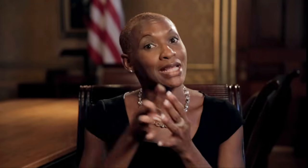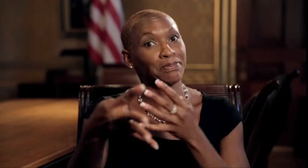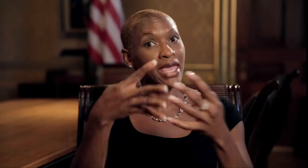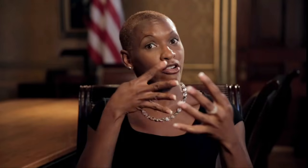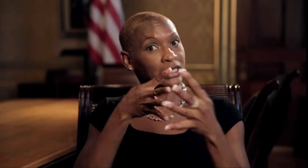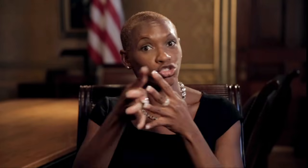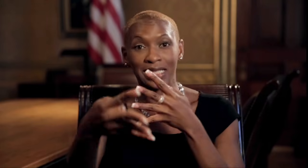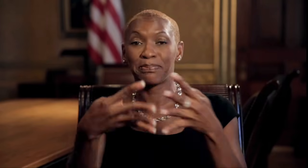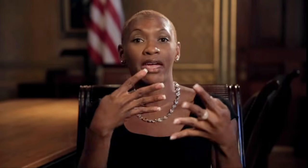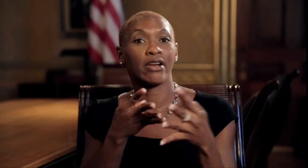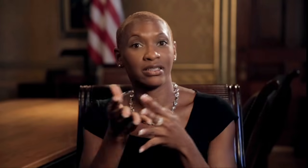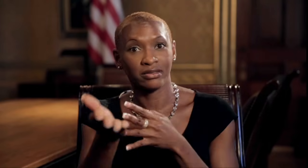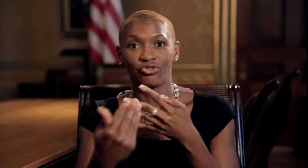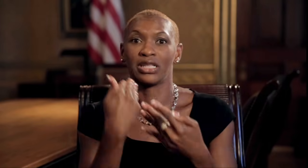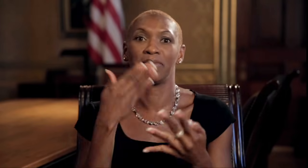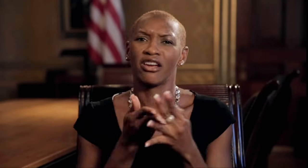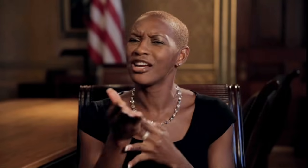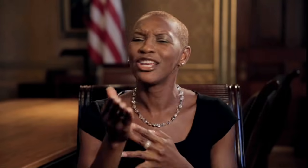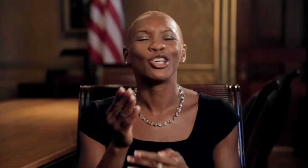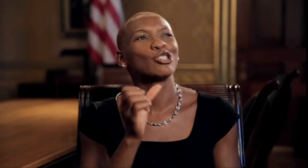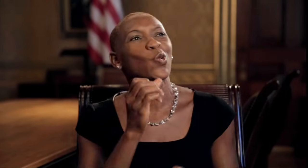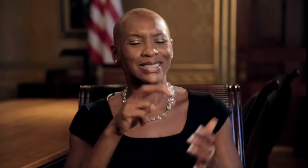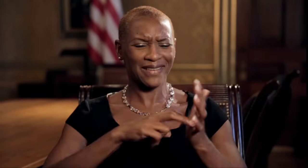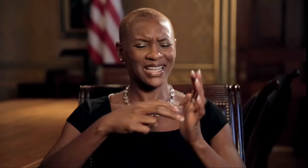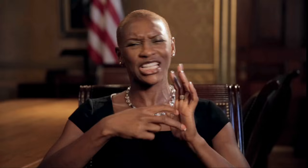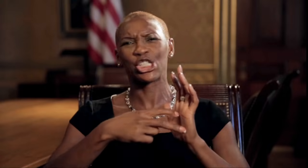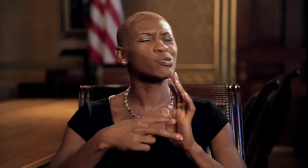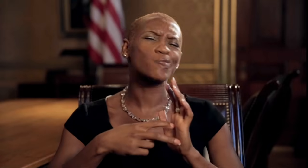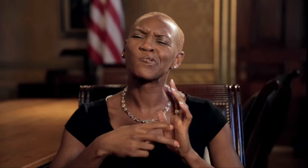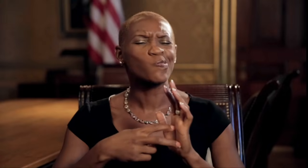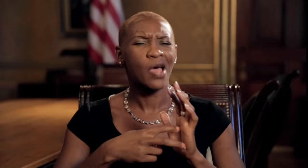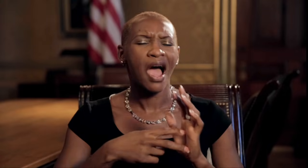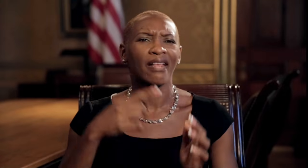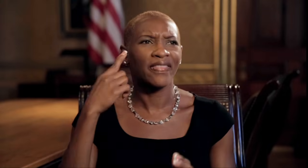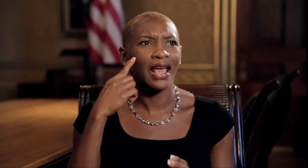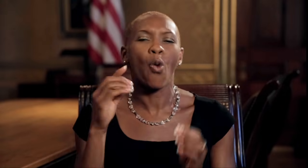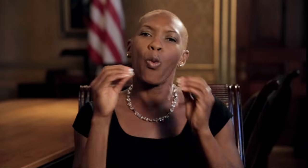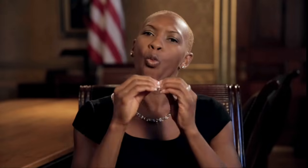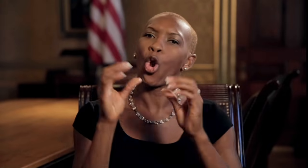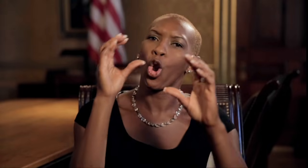Transparent. Transparent. There's no definition. I think